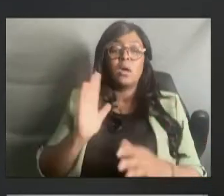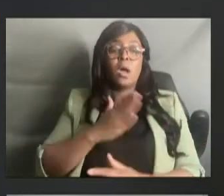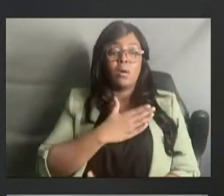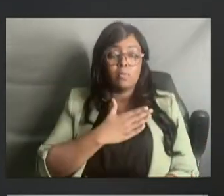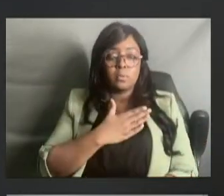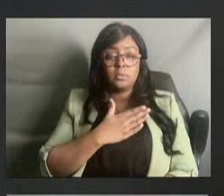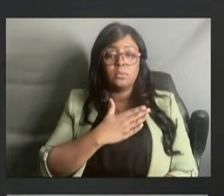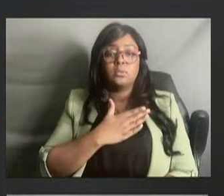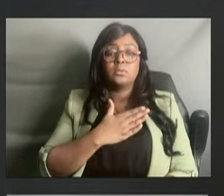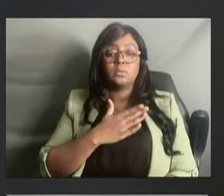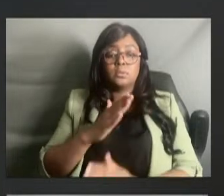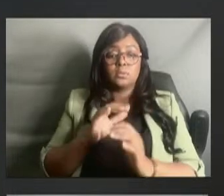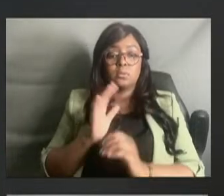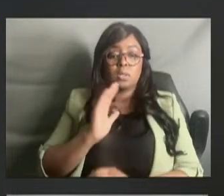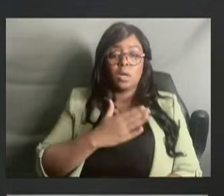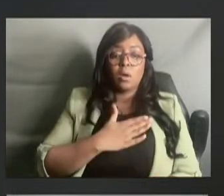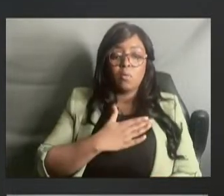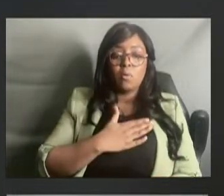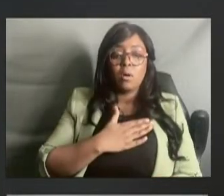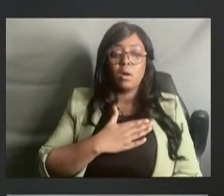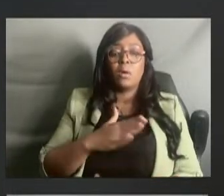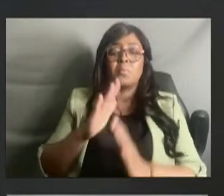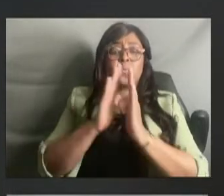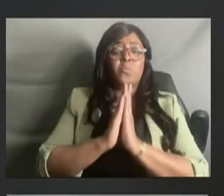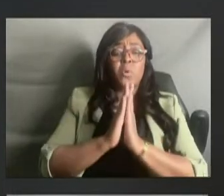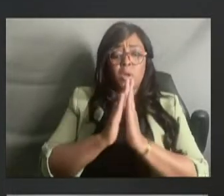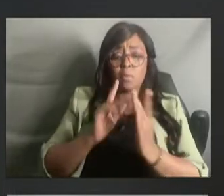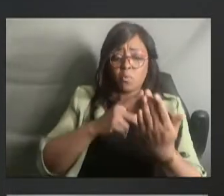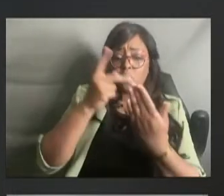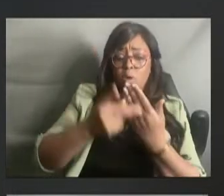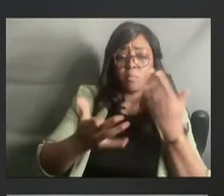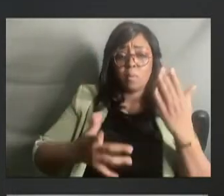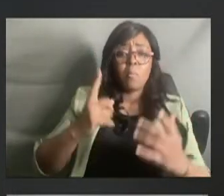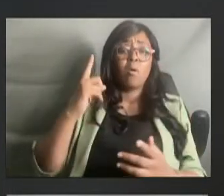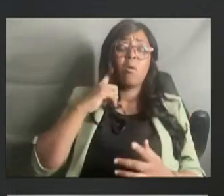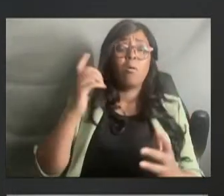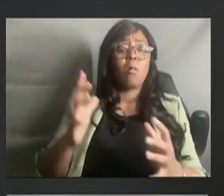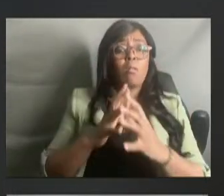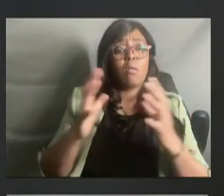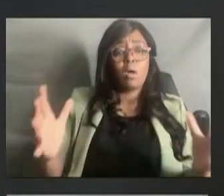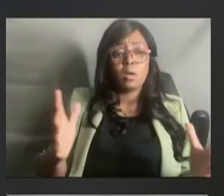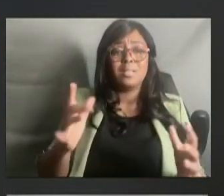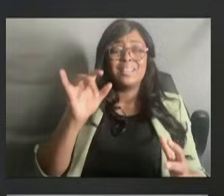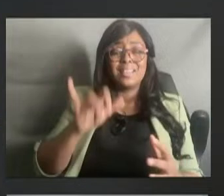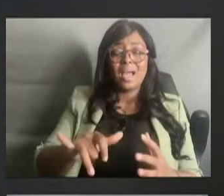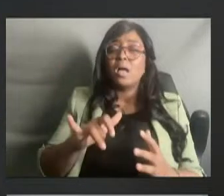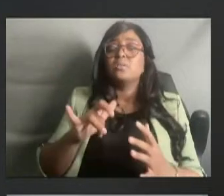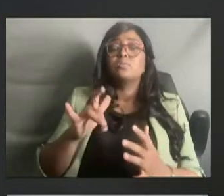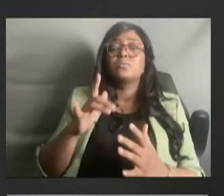regular education space. Our pre